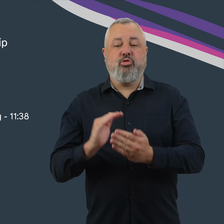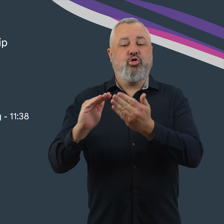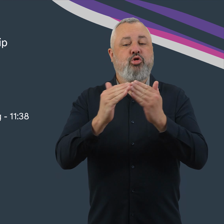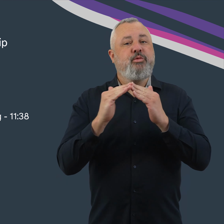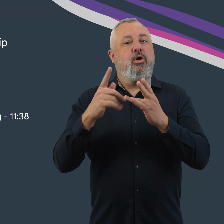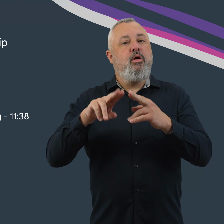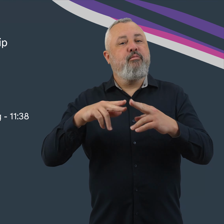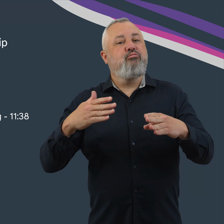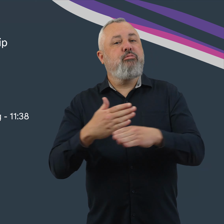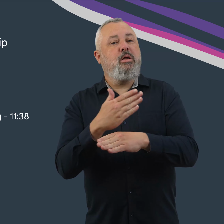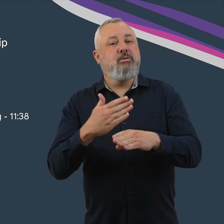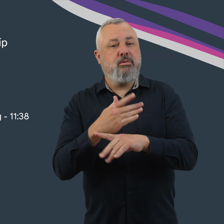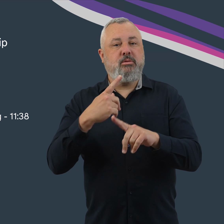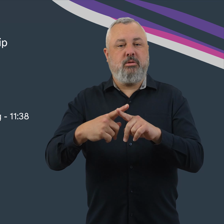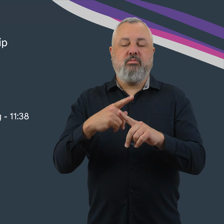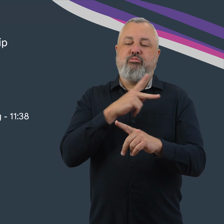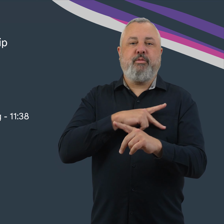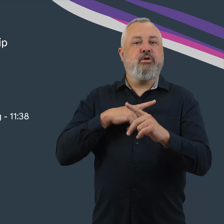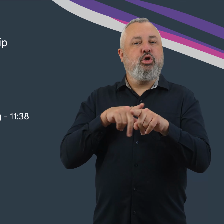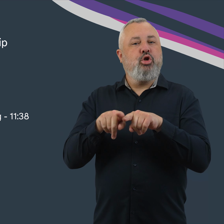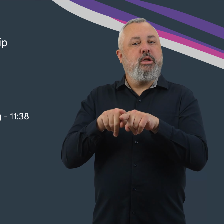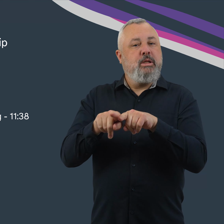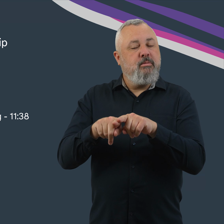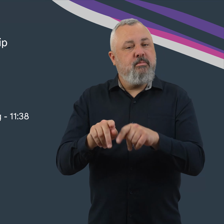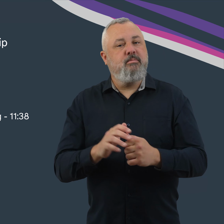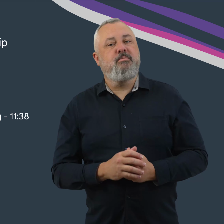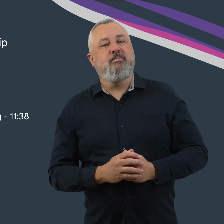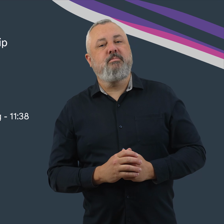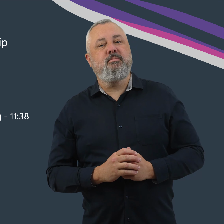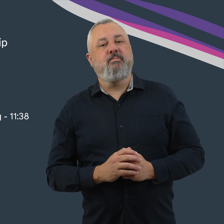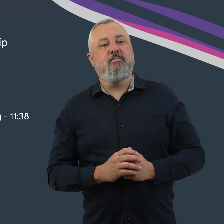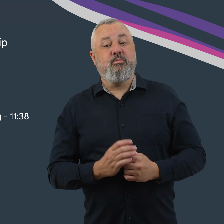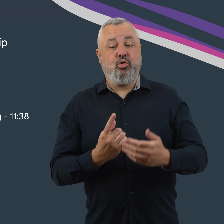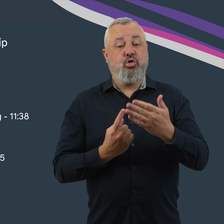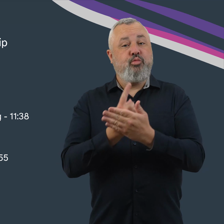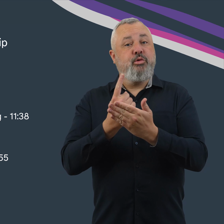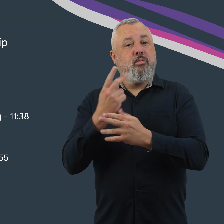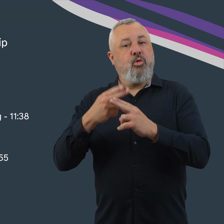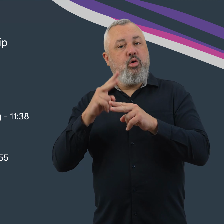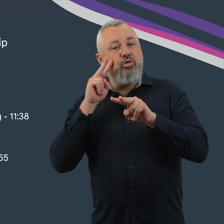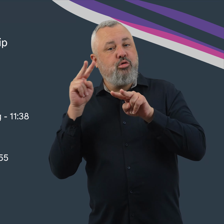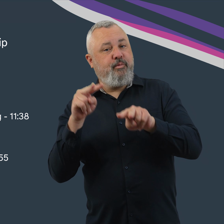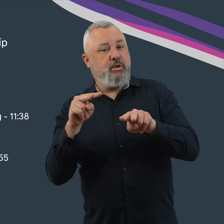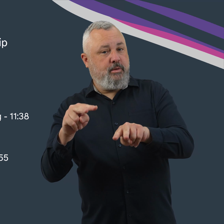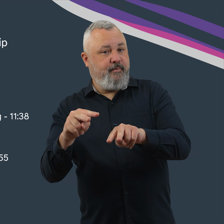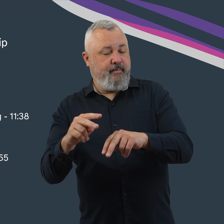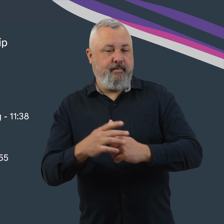Community of Practice and professional learning Opportunities for supervisors